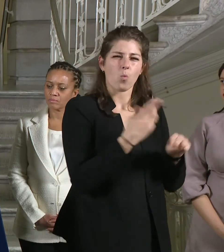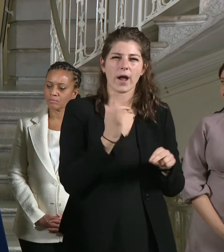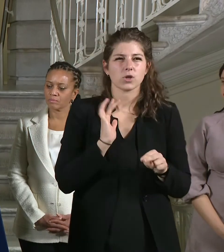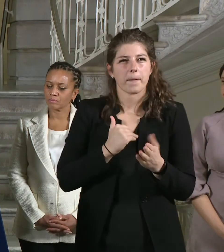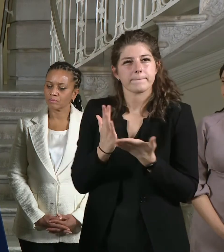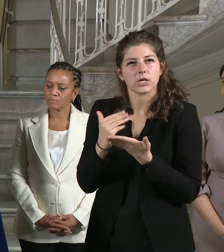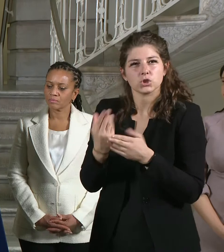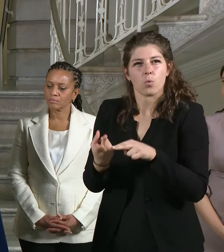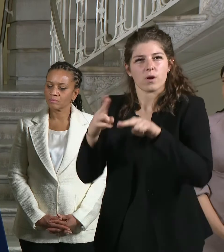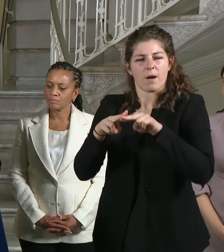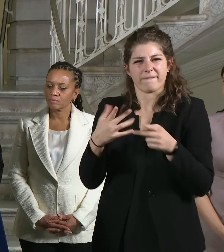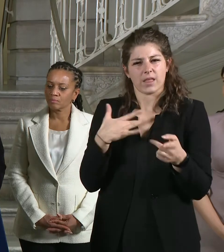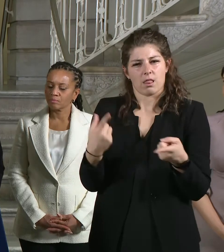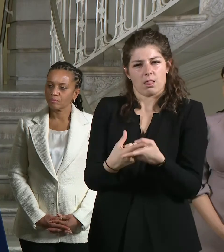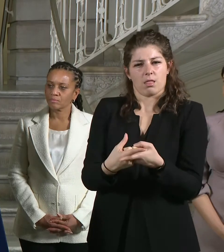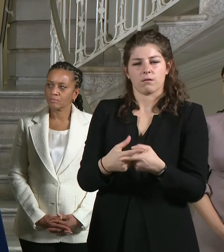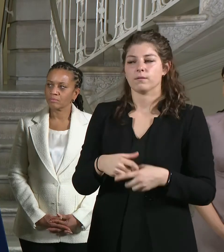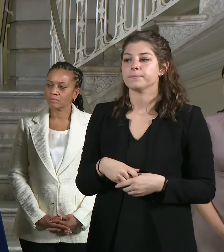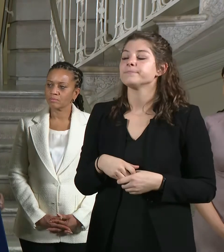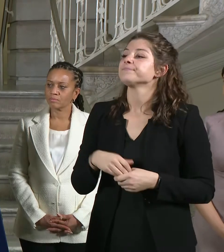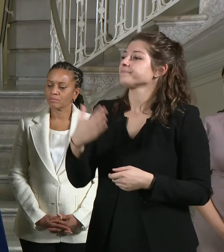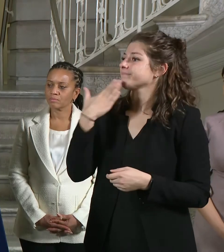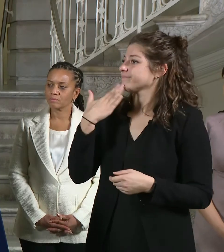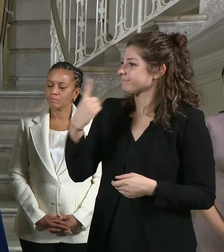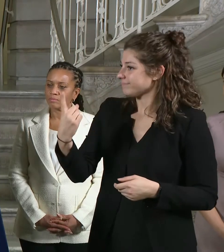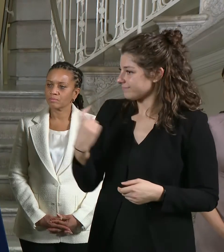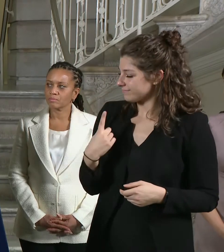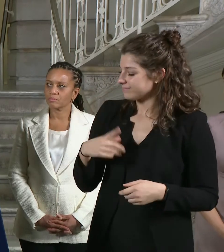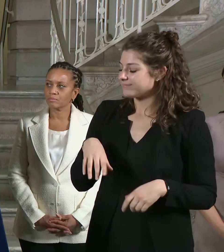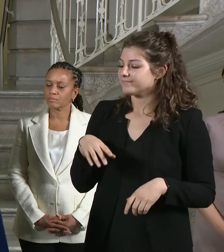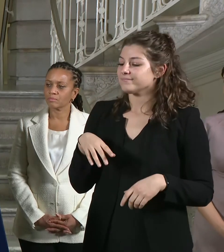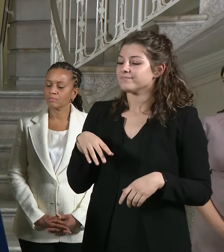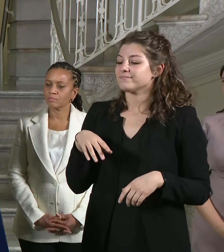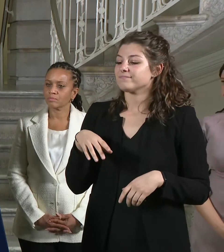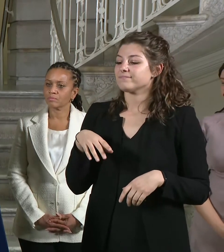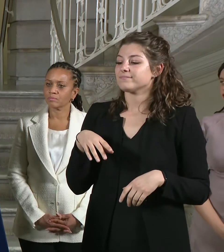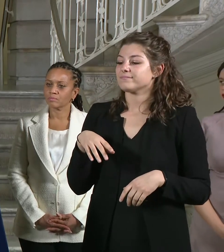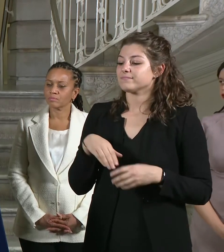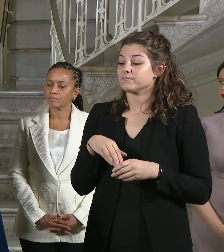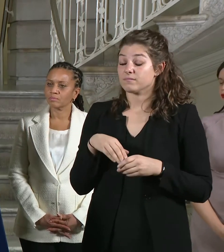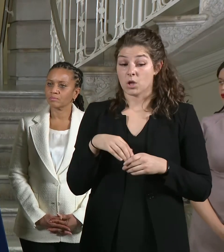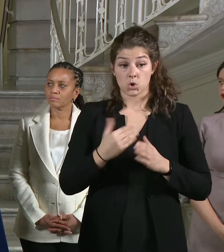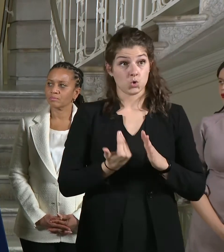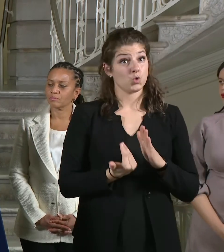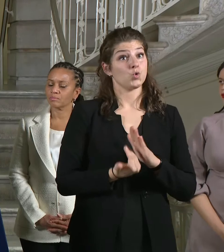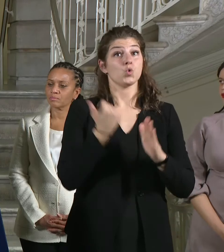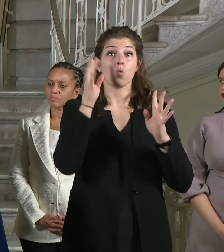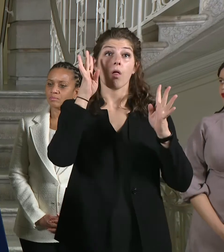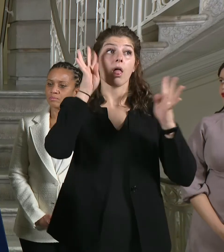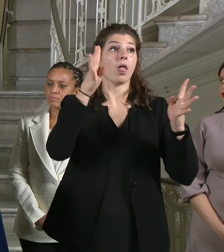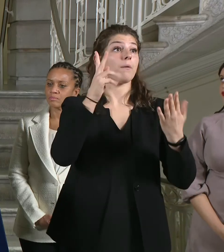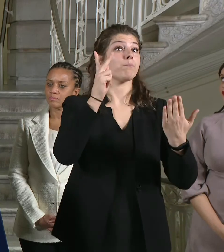THE BUDGET IS --